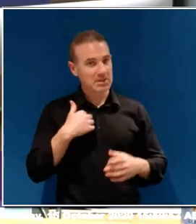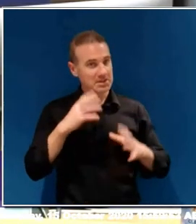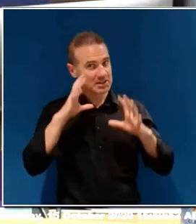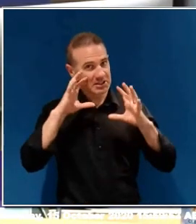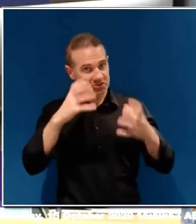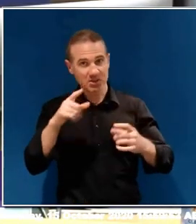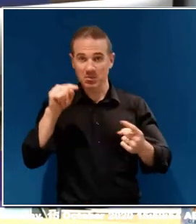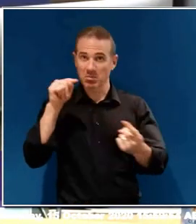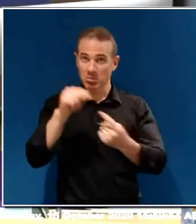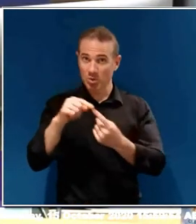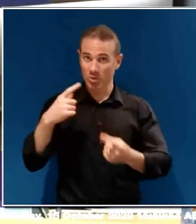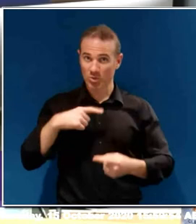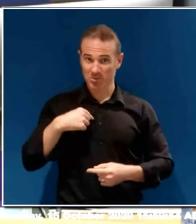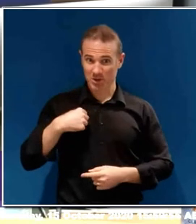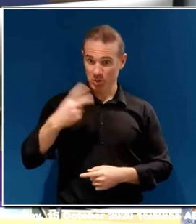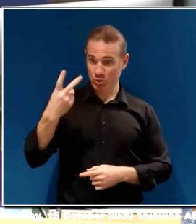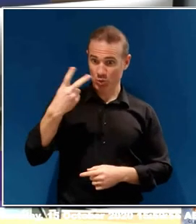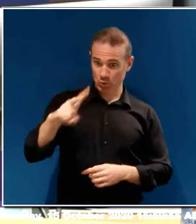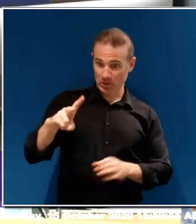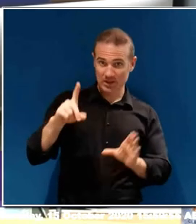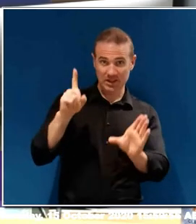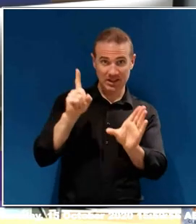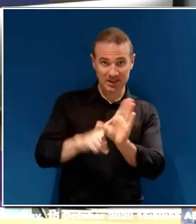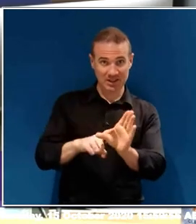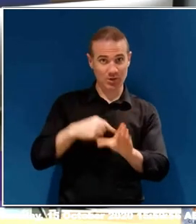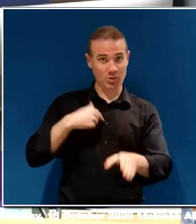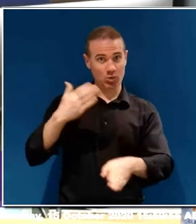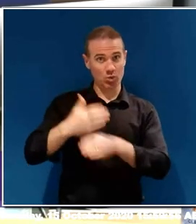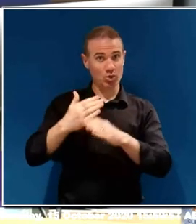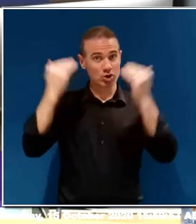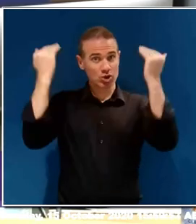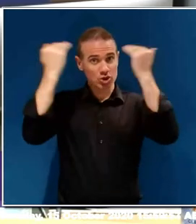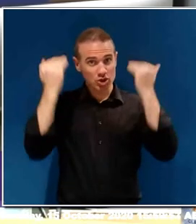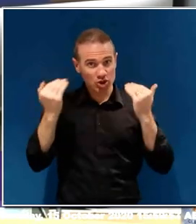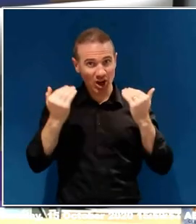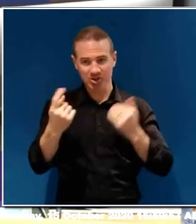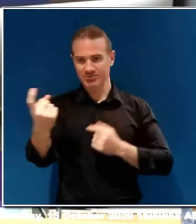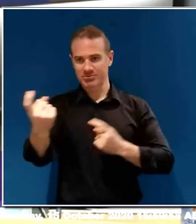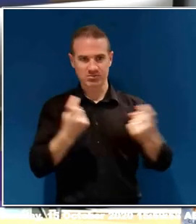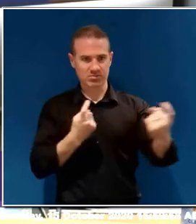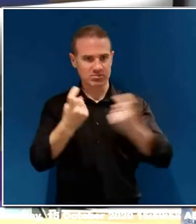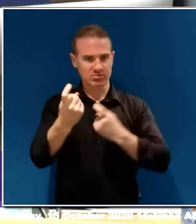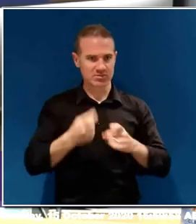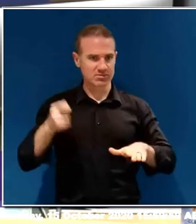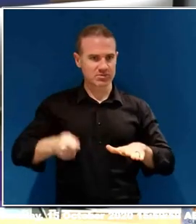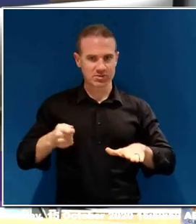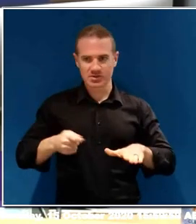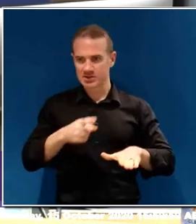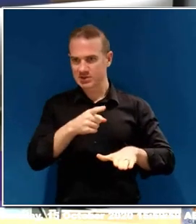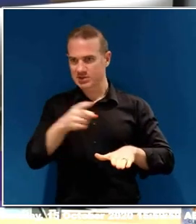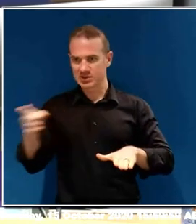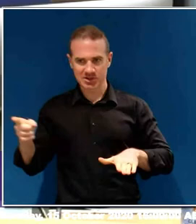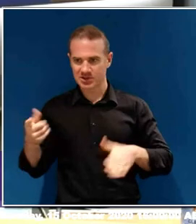So hence my interest in any research you've done on those early years. Thank you.